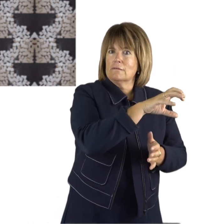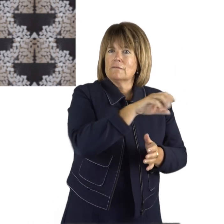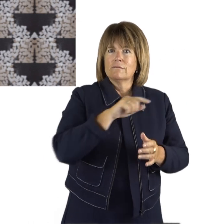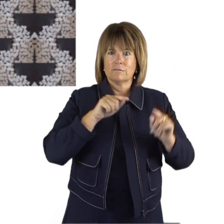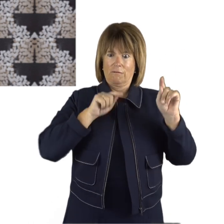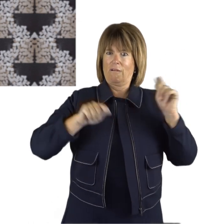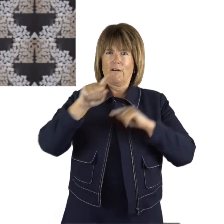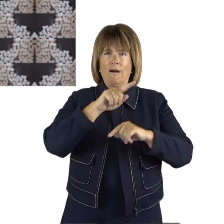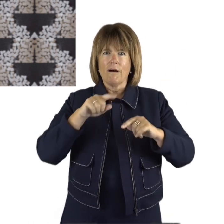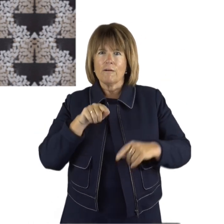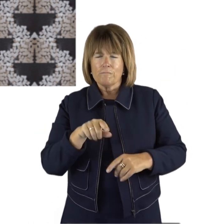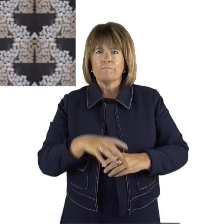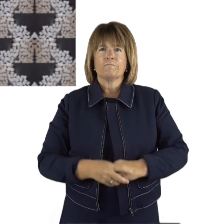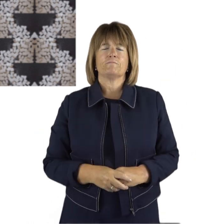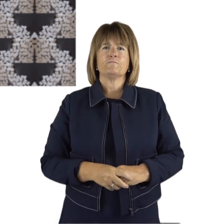between Britain, Africa and the Caribbean Islands.